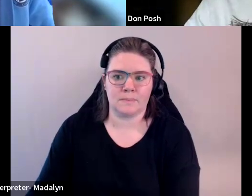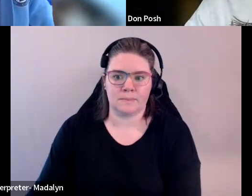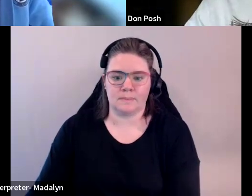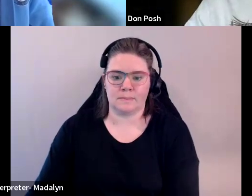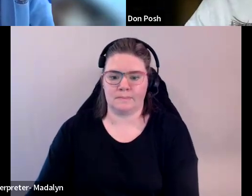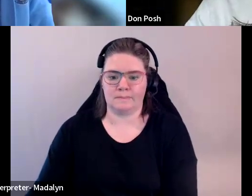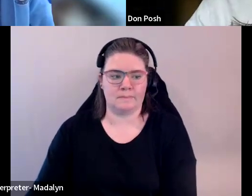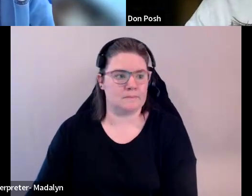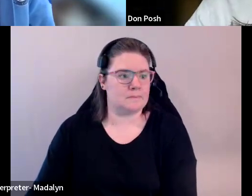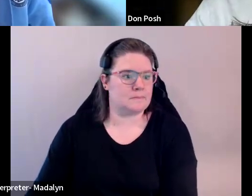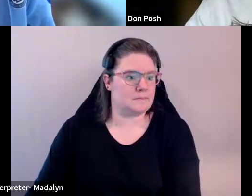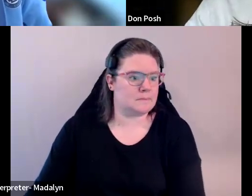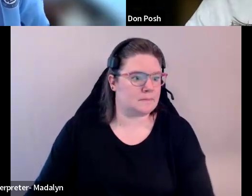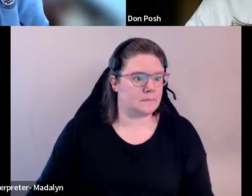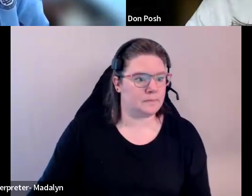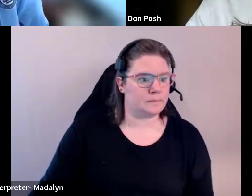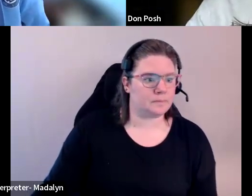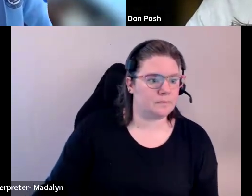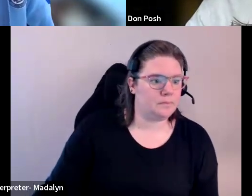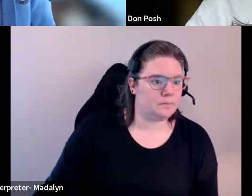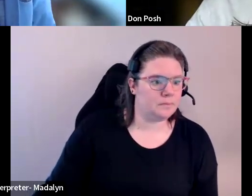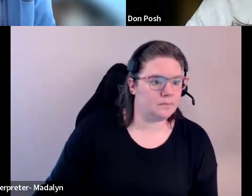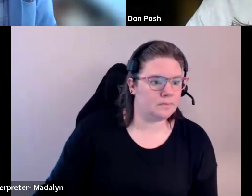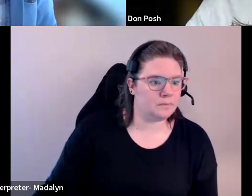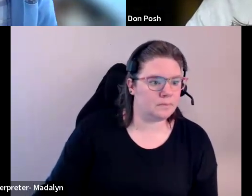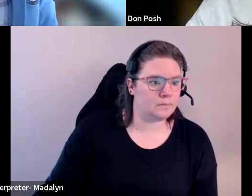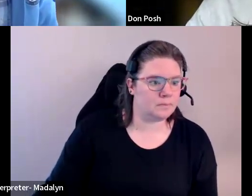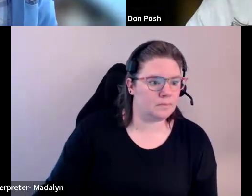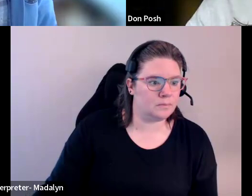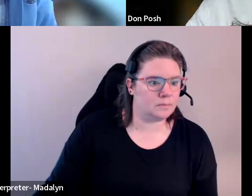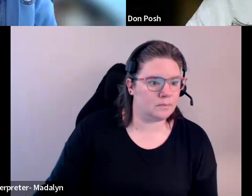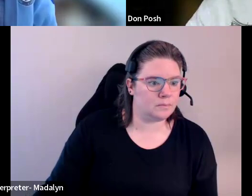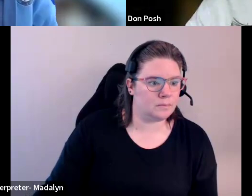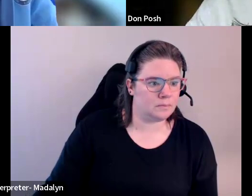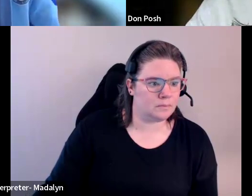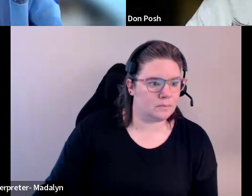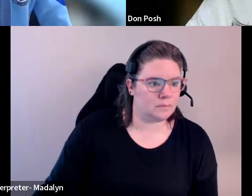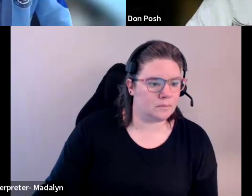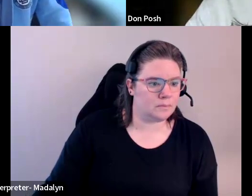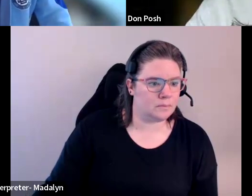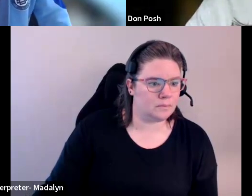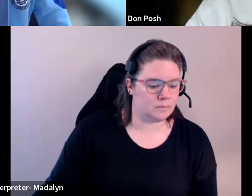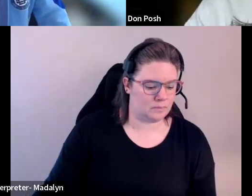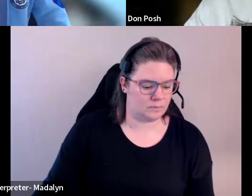Don Posh: but I just presented on advocacy at a State conference last week. So